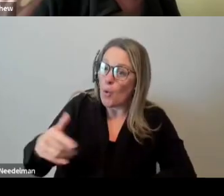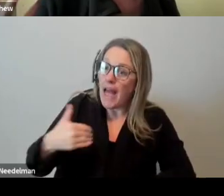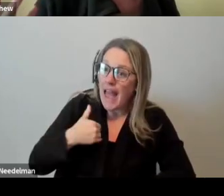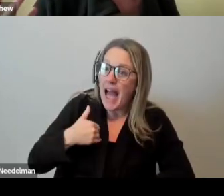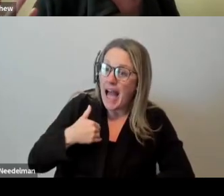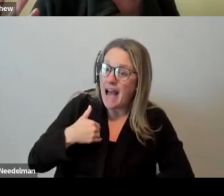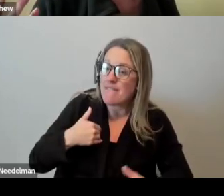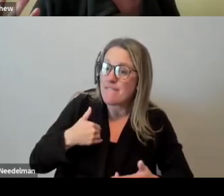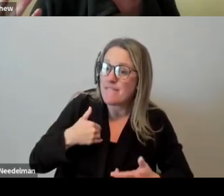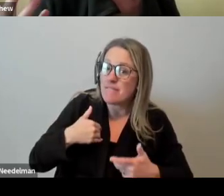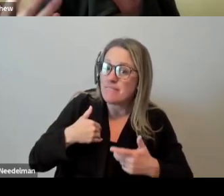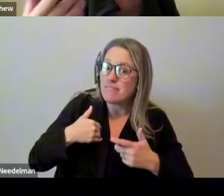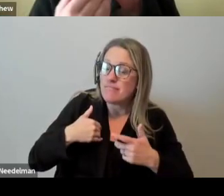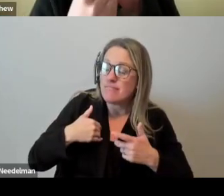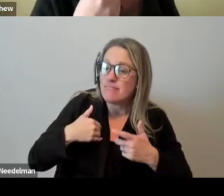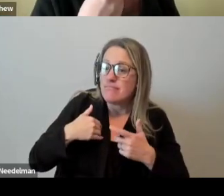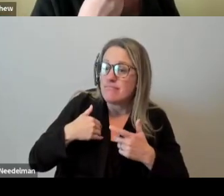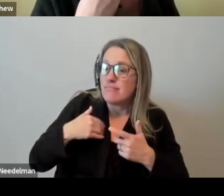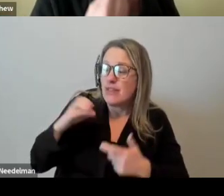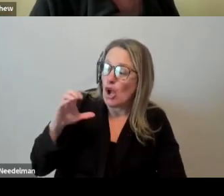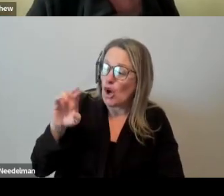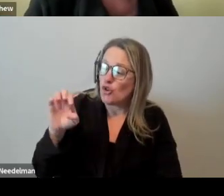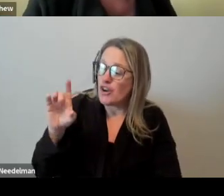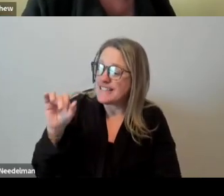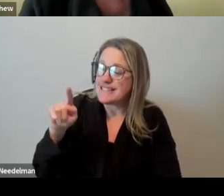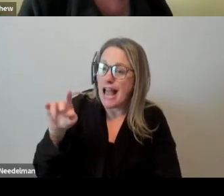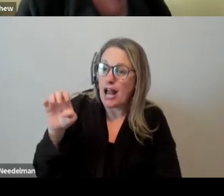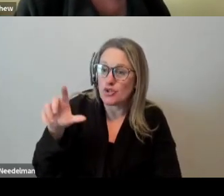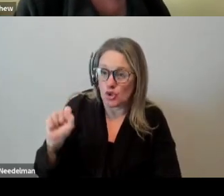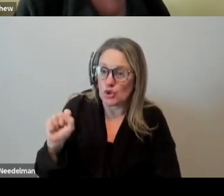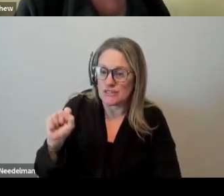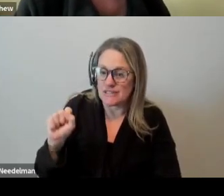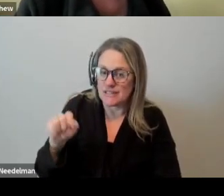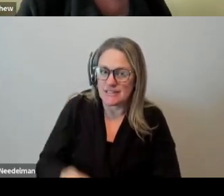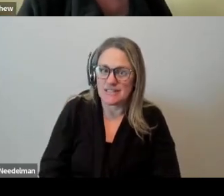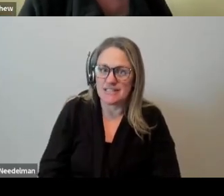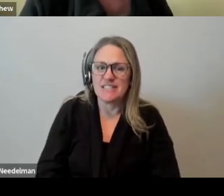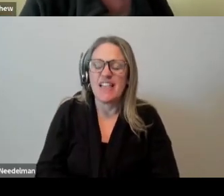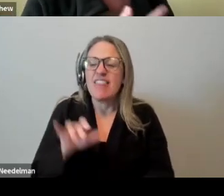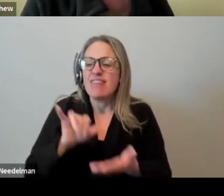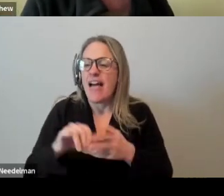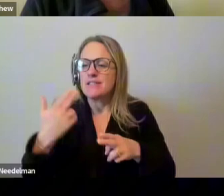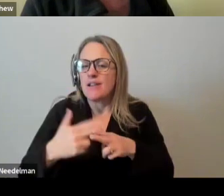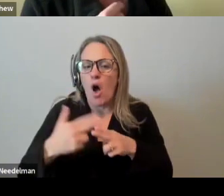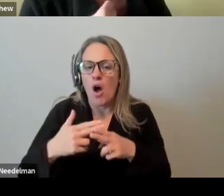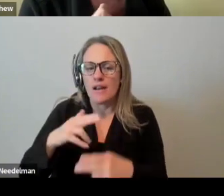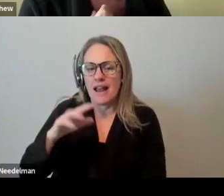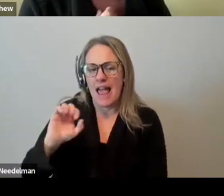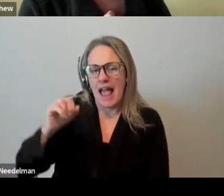as being important in this field. So this concept of epistemic injustice or injustice comes from